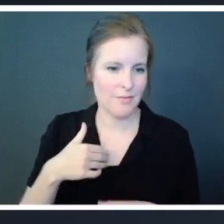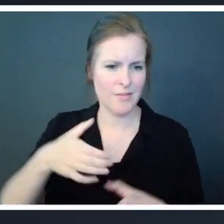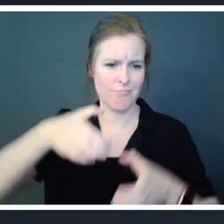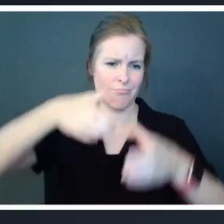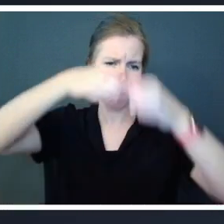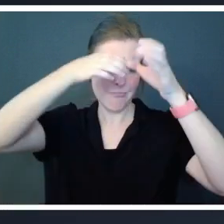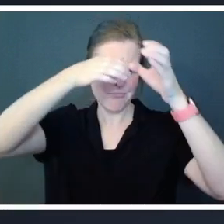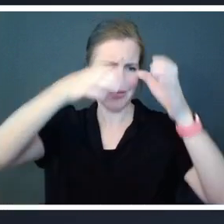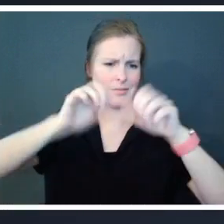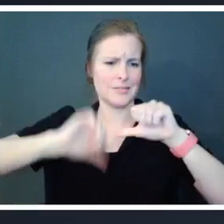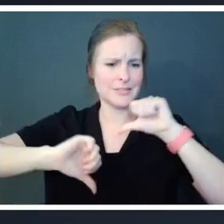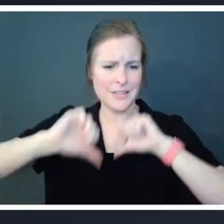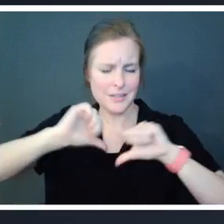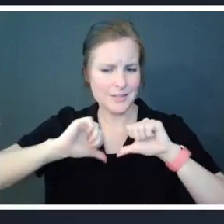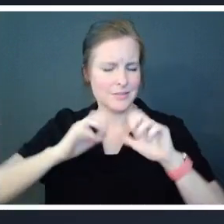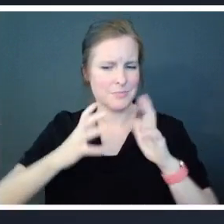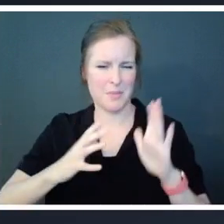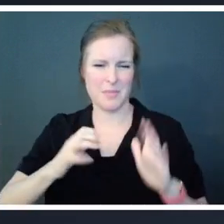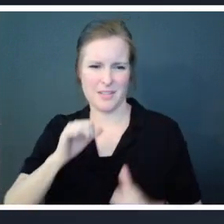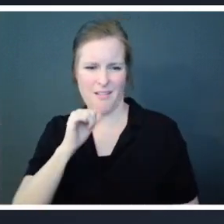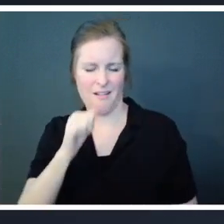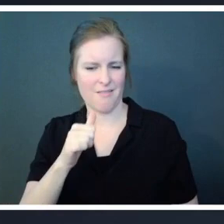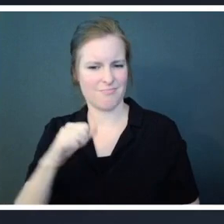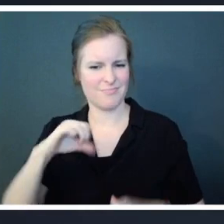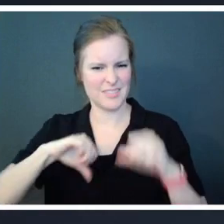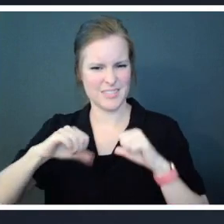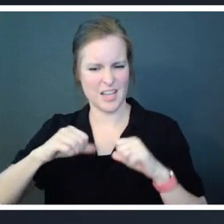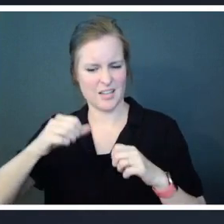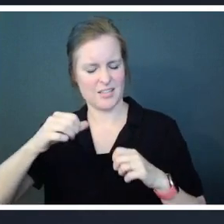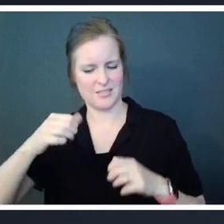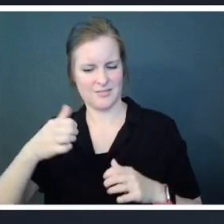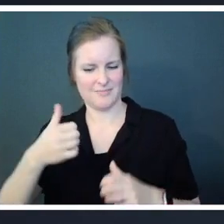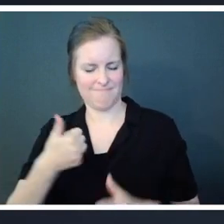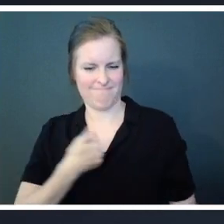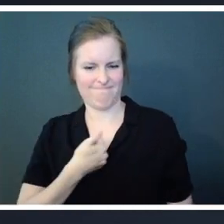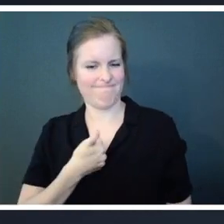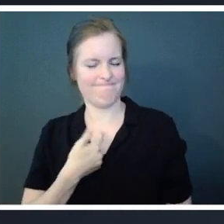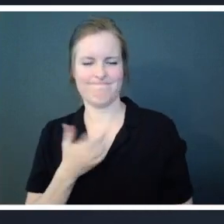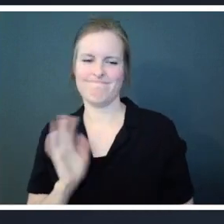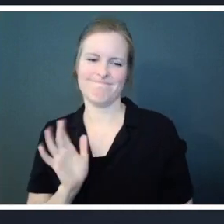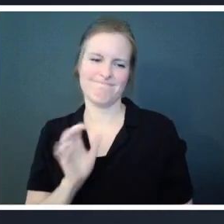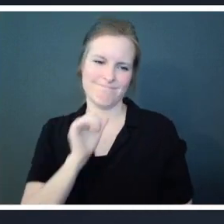thinking from maybe is it about bringing in an expert or empowering young people to feel like